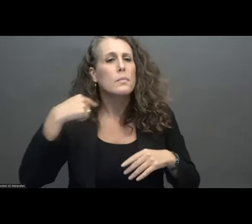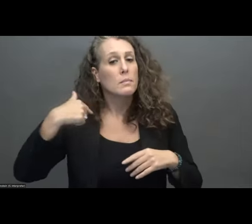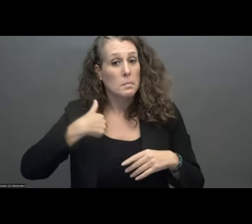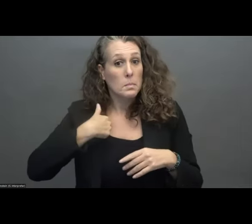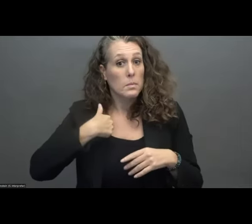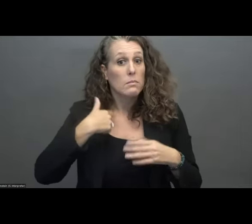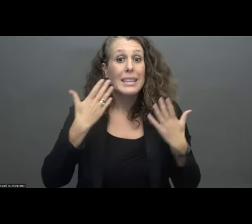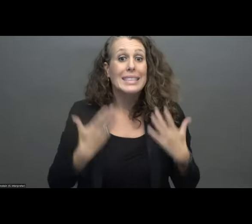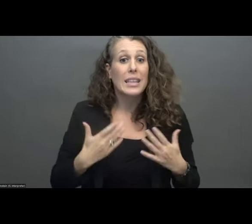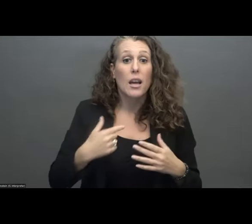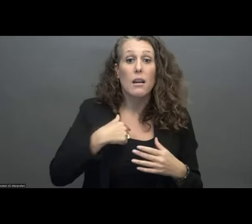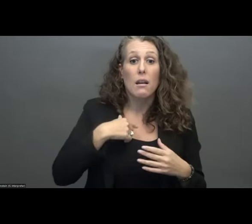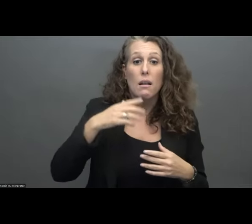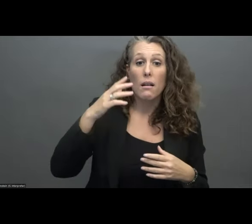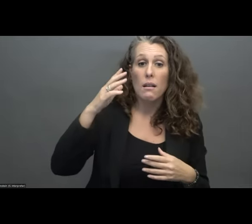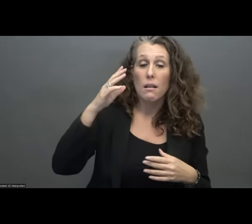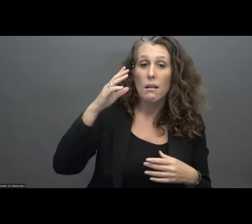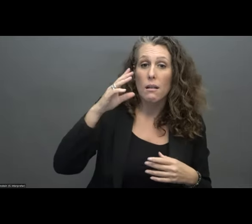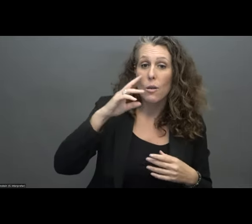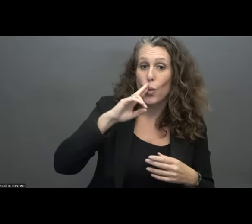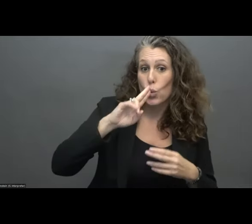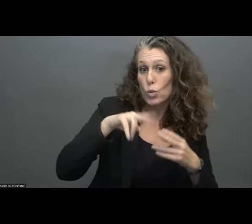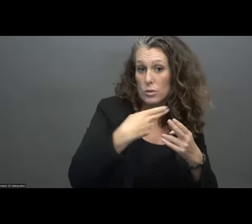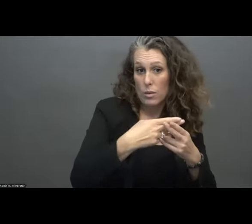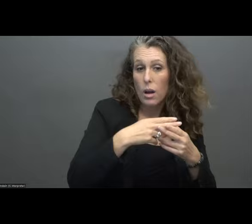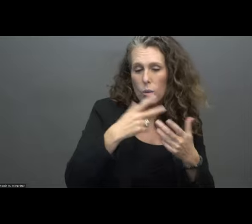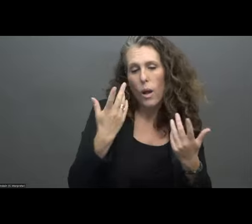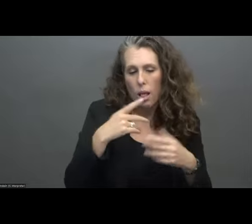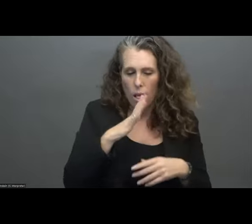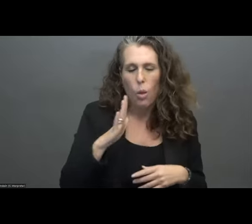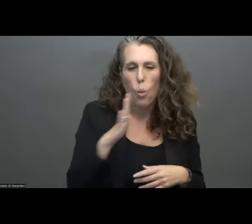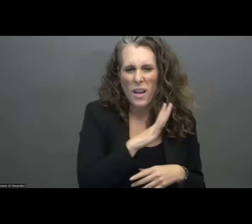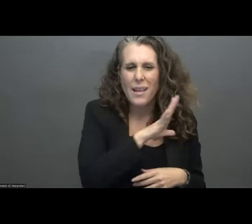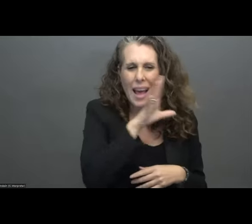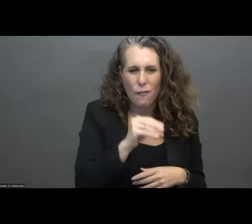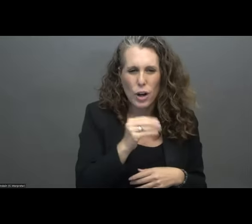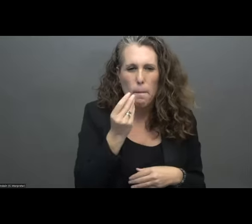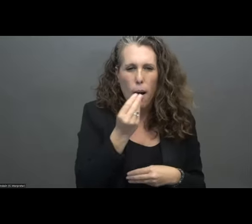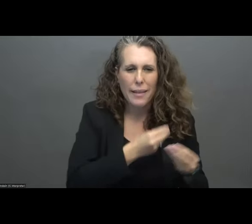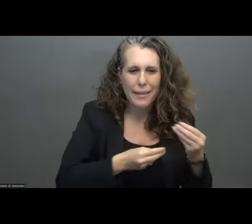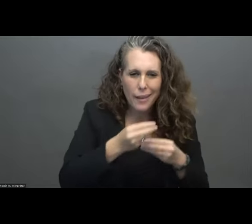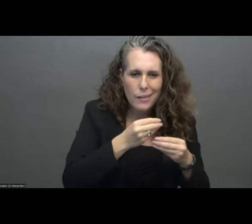Bissau only limited a listener led to go. 16:07:08 consistent and forcing a competitive